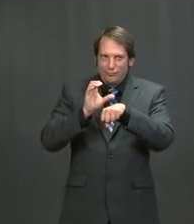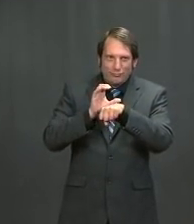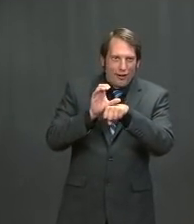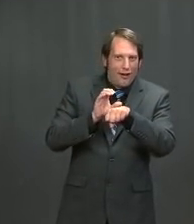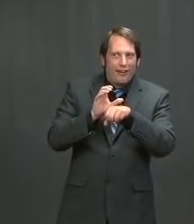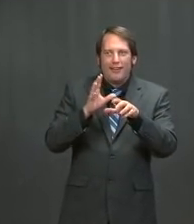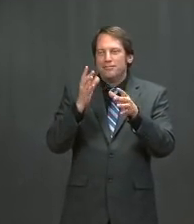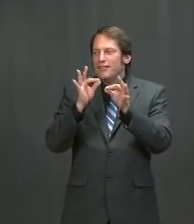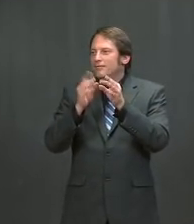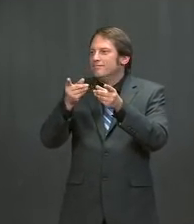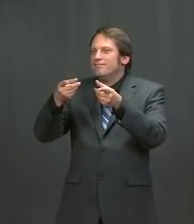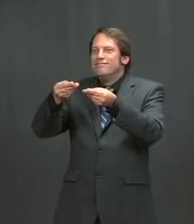Ms. Psaki: Thank you, everyone.